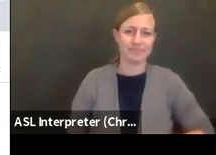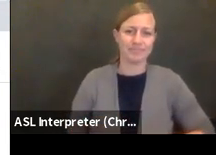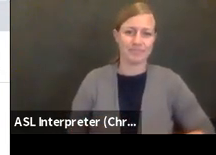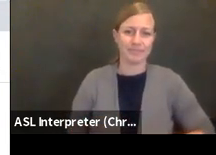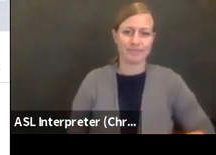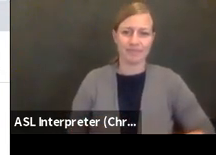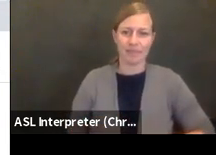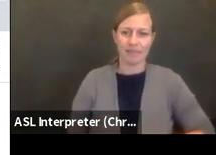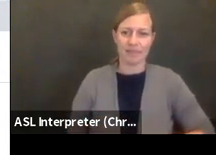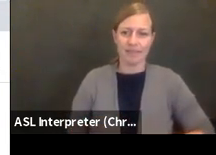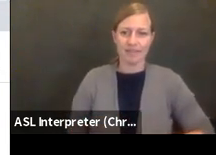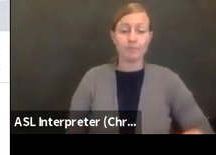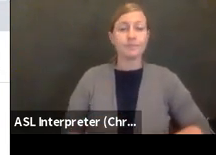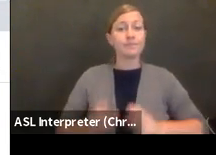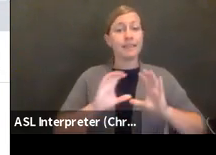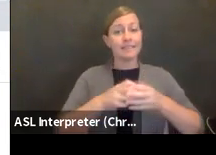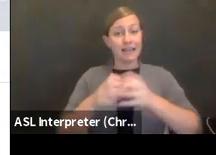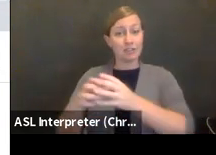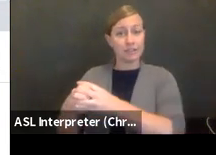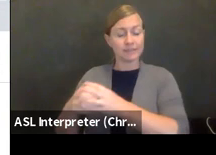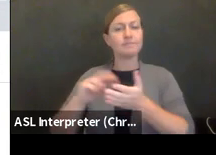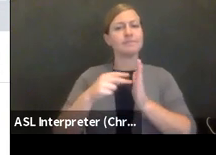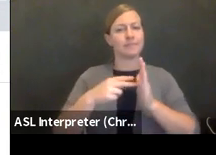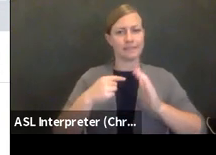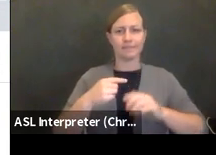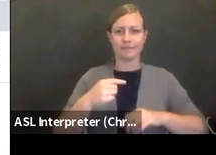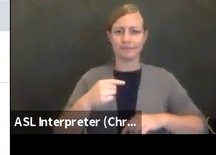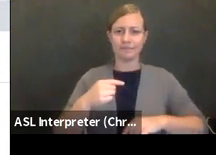ESD 112-- Kristina Wambold: Sections, allow me, like we saw in the assignments.